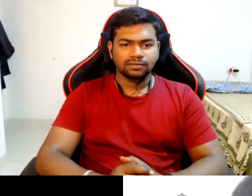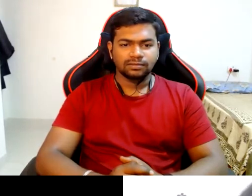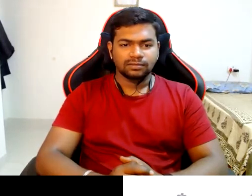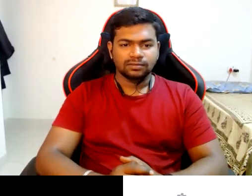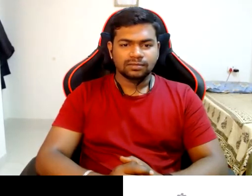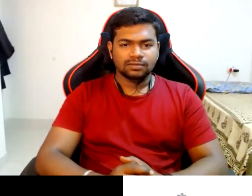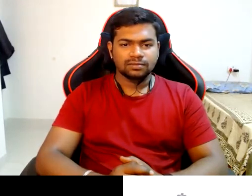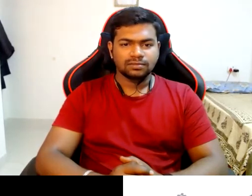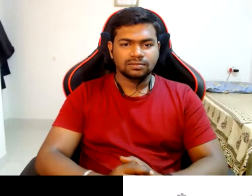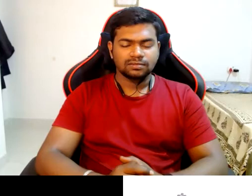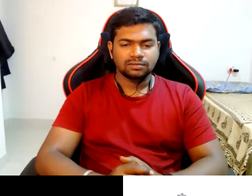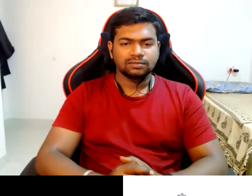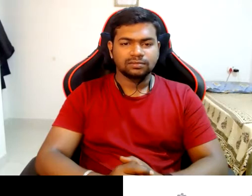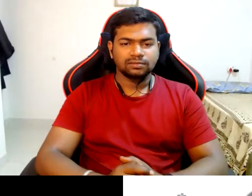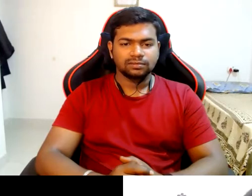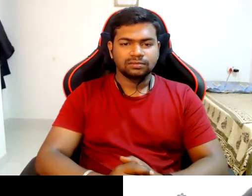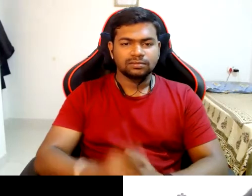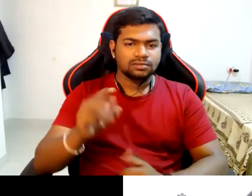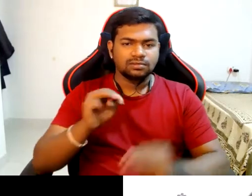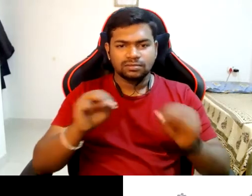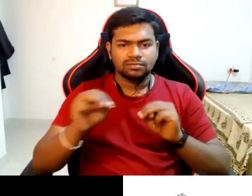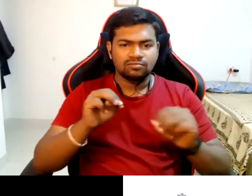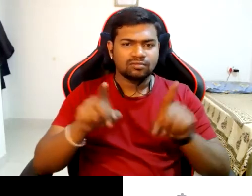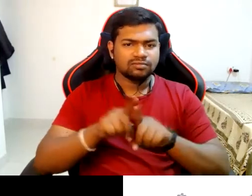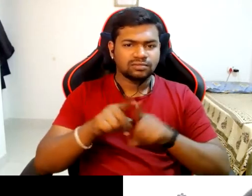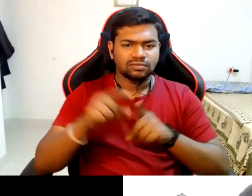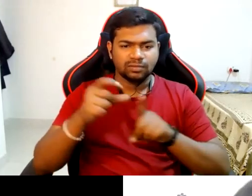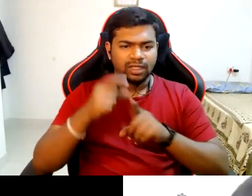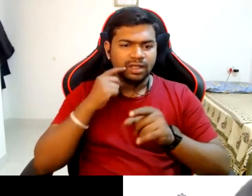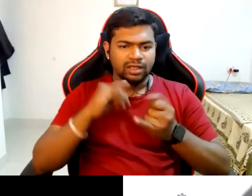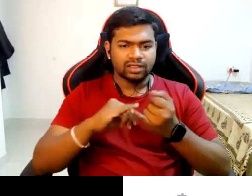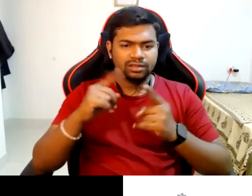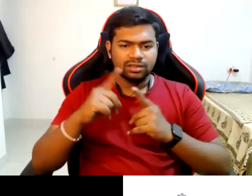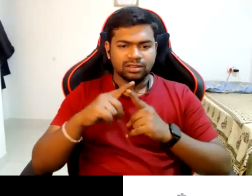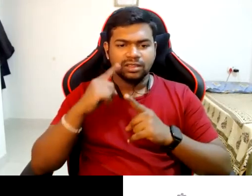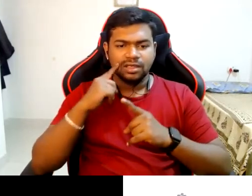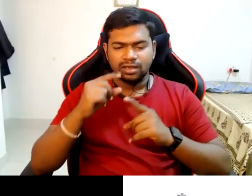So I manage huge distributor system on the Microsoft Azure data platform.